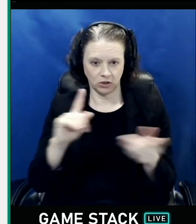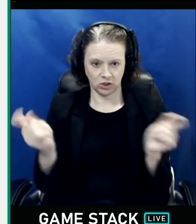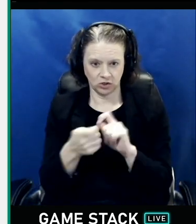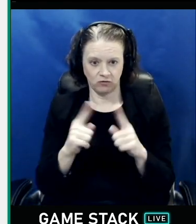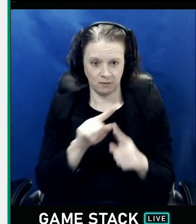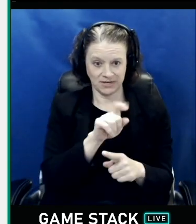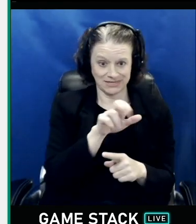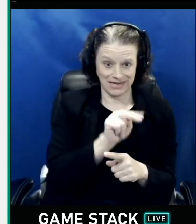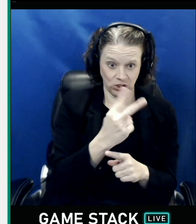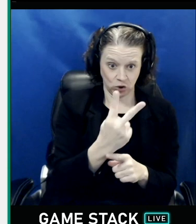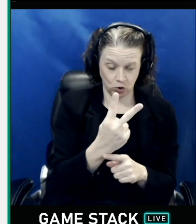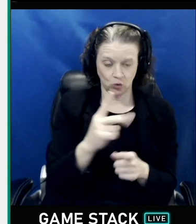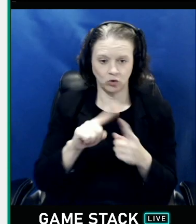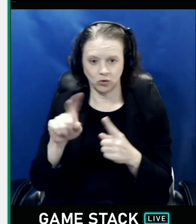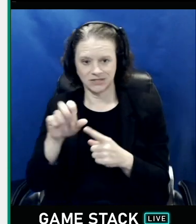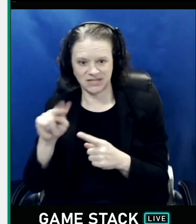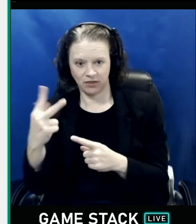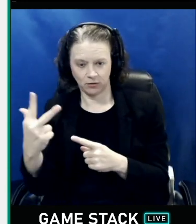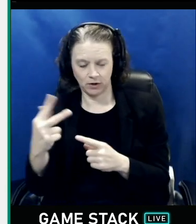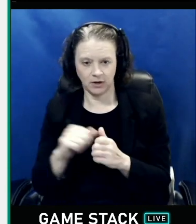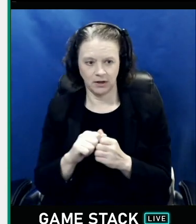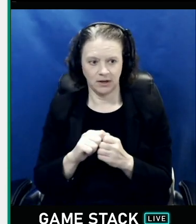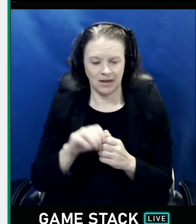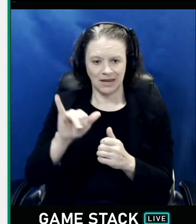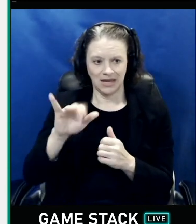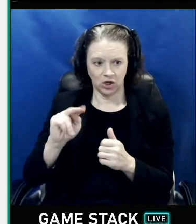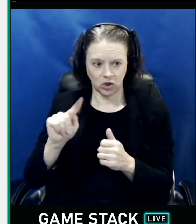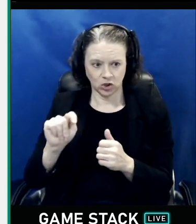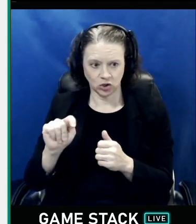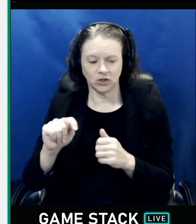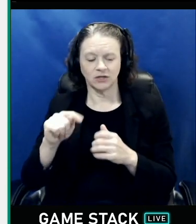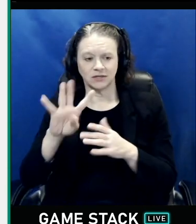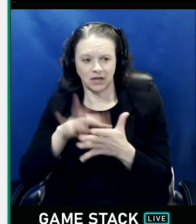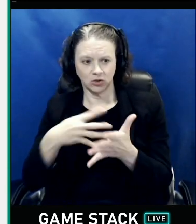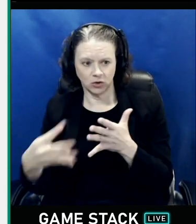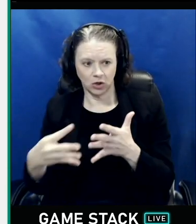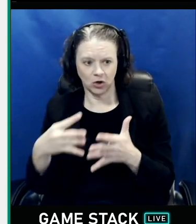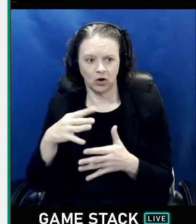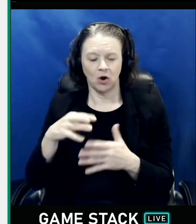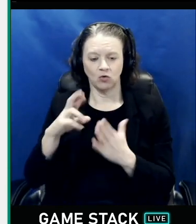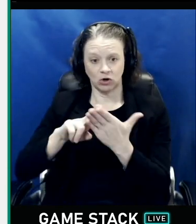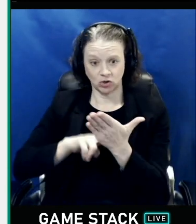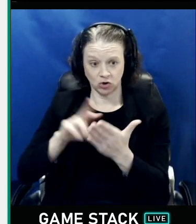The Integer Scheduler, Integer Register File and Load Queue have changed from Competitively Shared